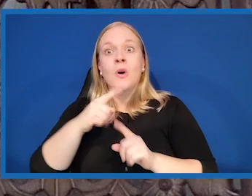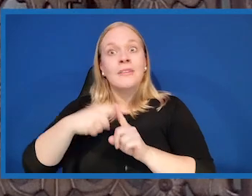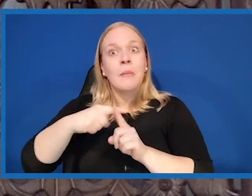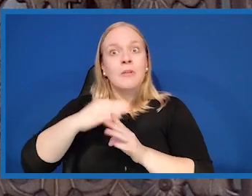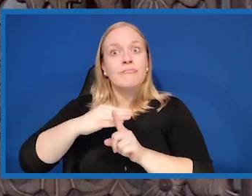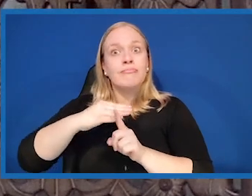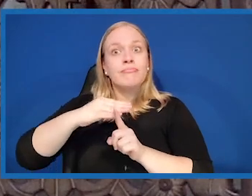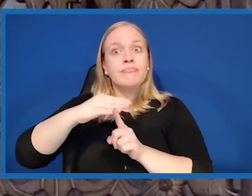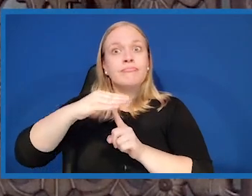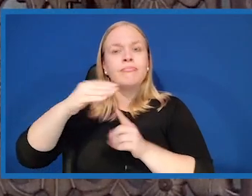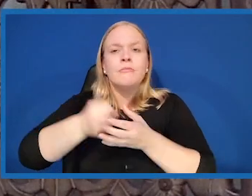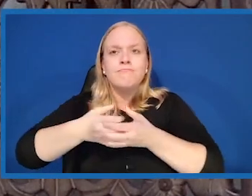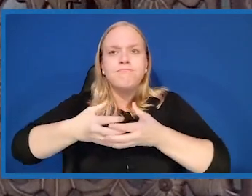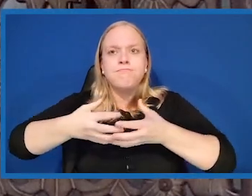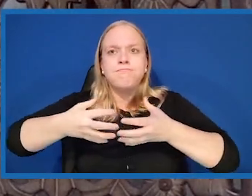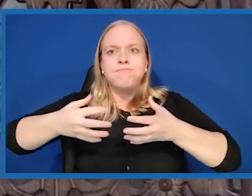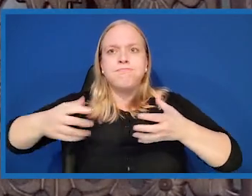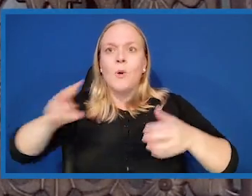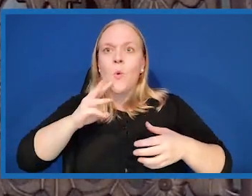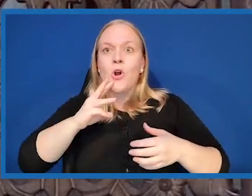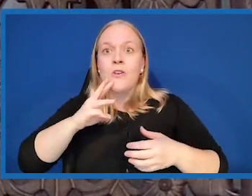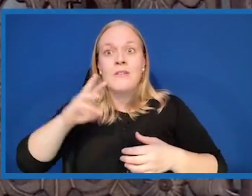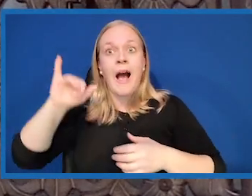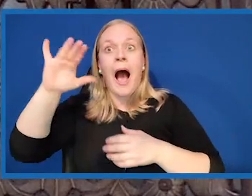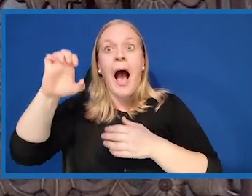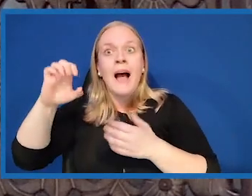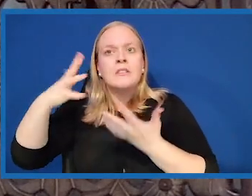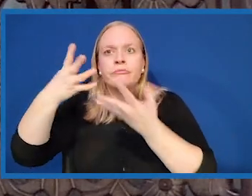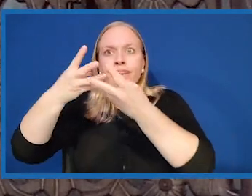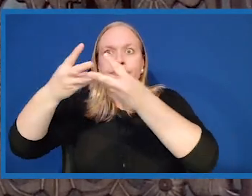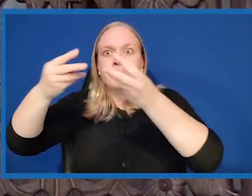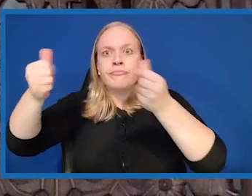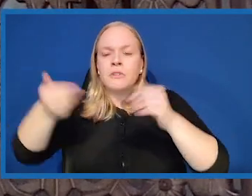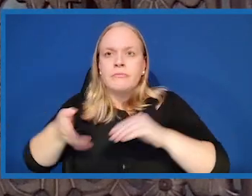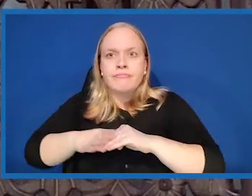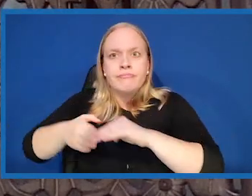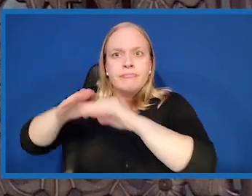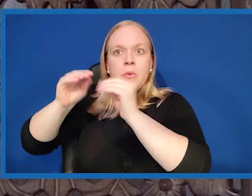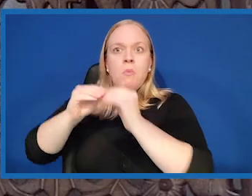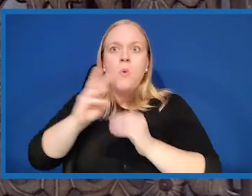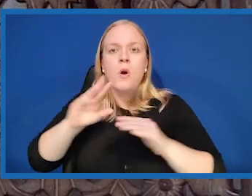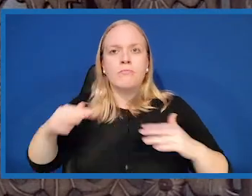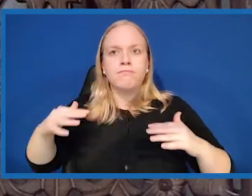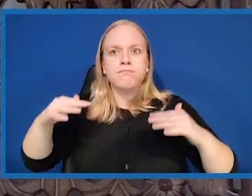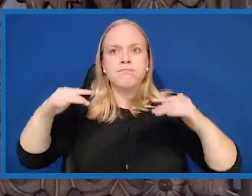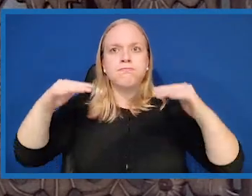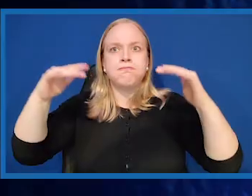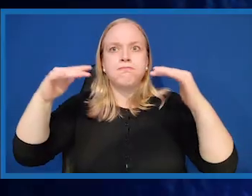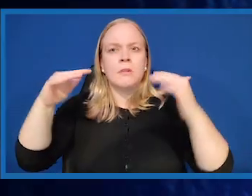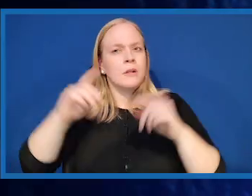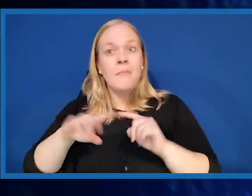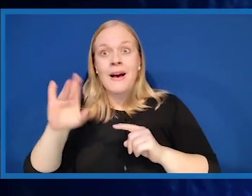AND GLACIERS MELT, THEY ADD MORE WATER. BUT CLIMATE CHANGE HAS MANY IMPACTS BEYOND SEA LEVEL RISE. WE'RE JOINED BY